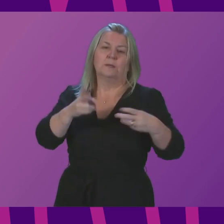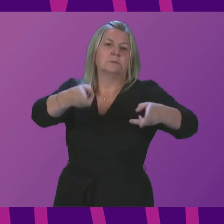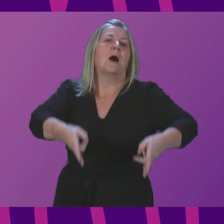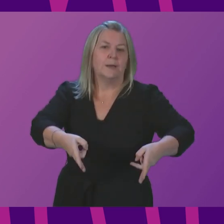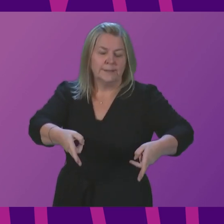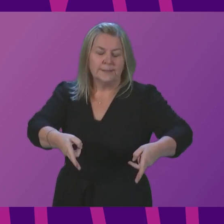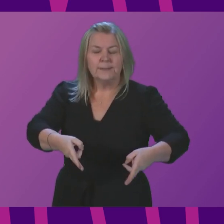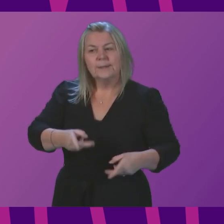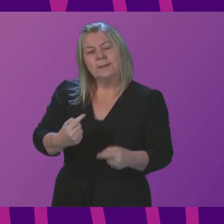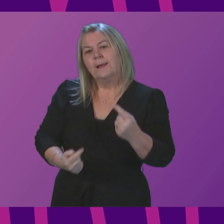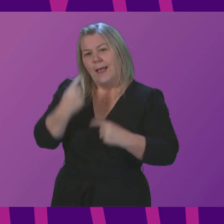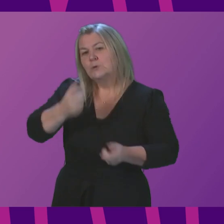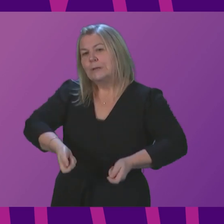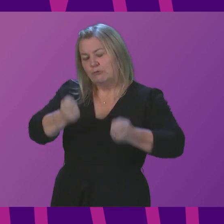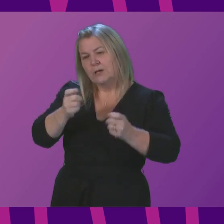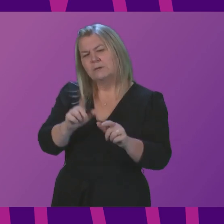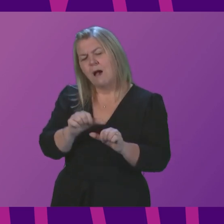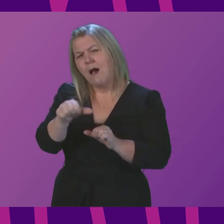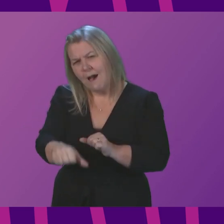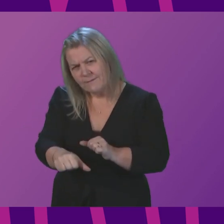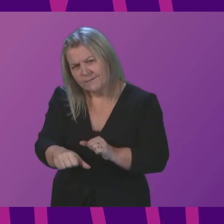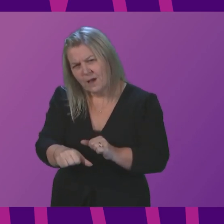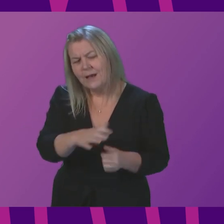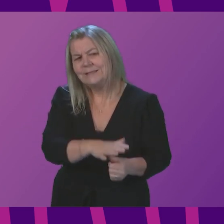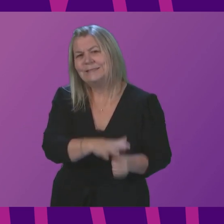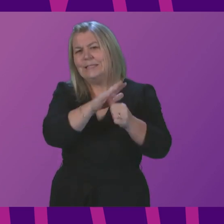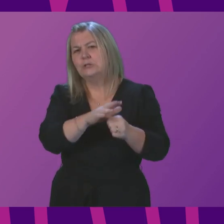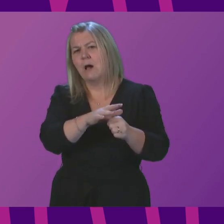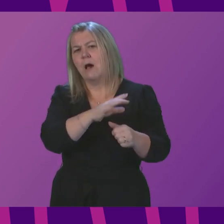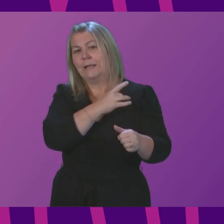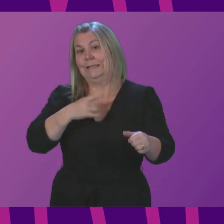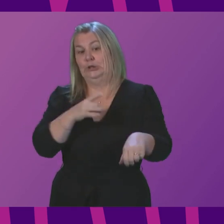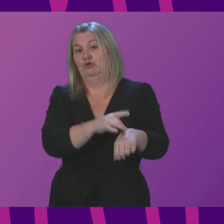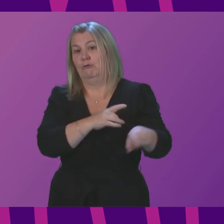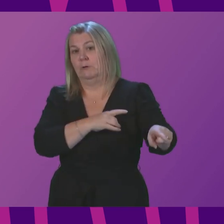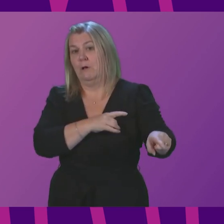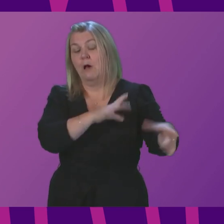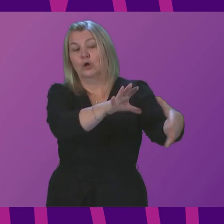by a senior clinician at the hospital, who revealed that there was another case of Aspergillus